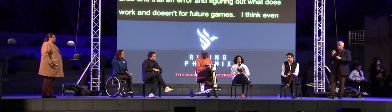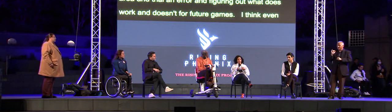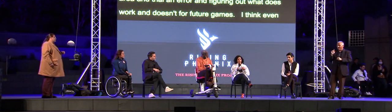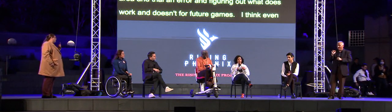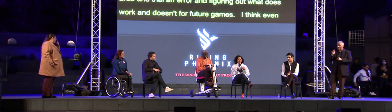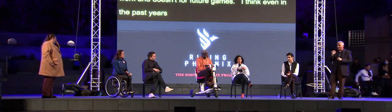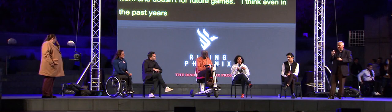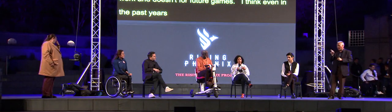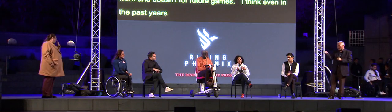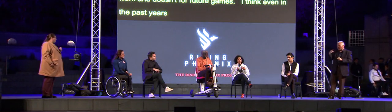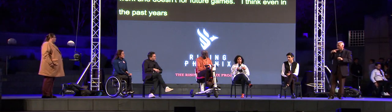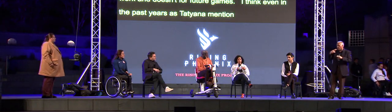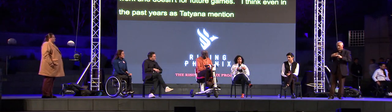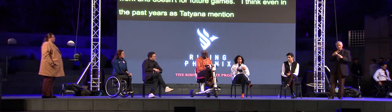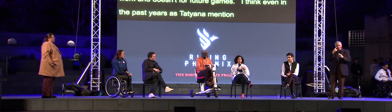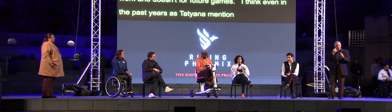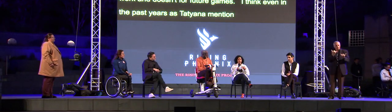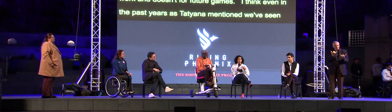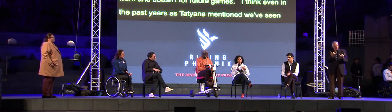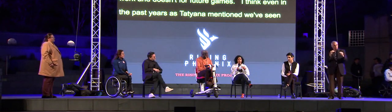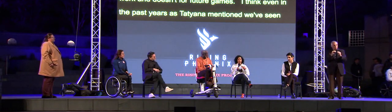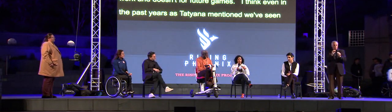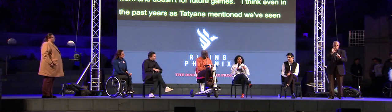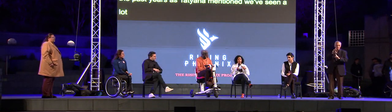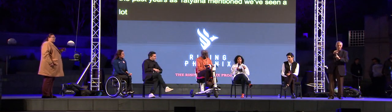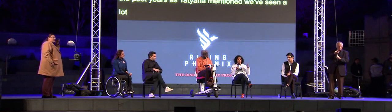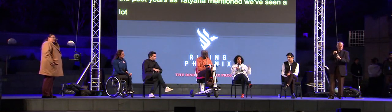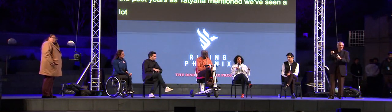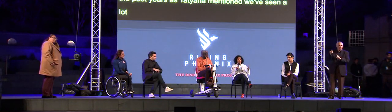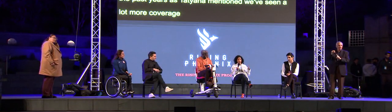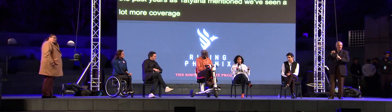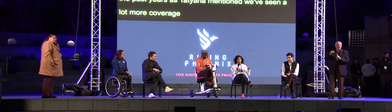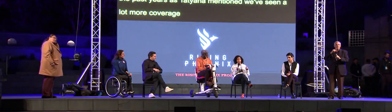we've seen a lot more coverage of the in-between time,